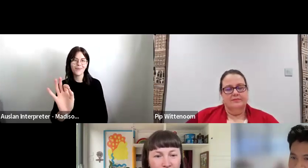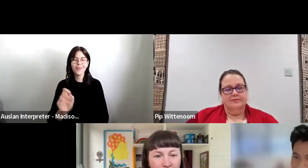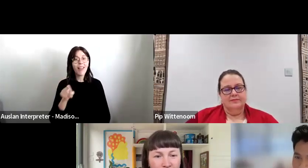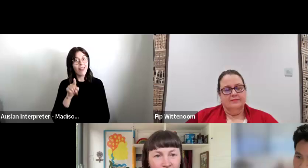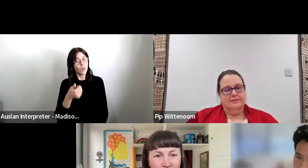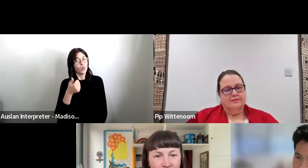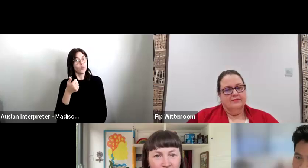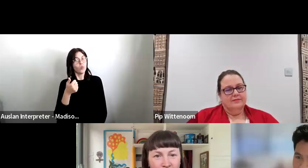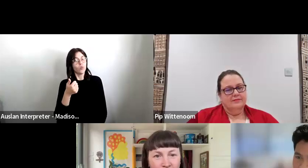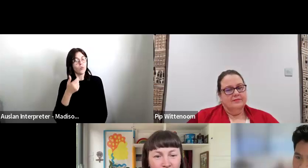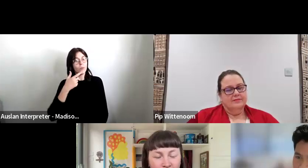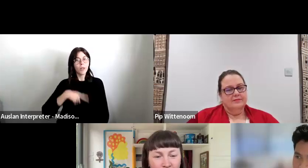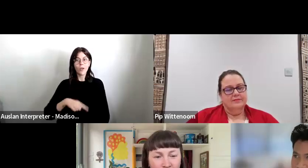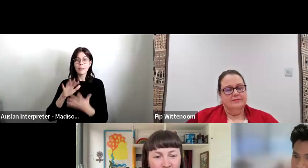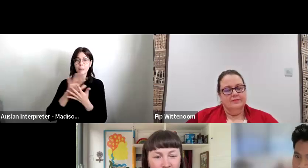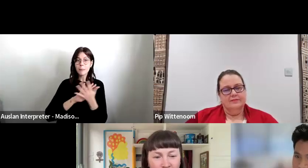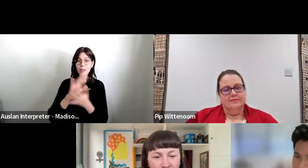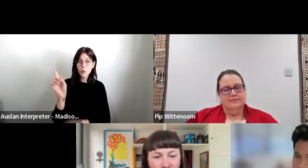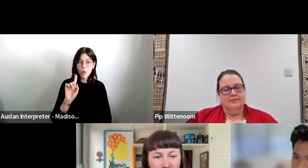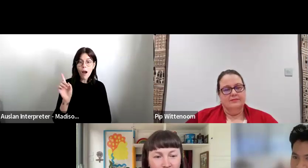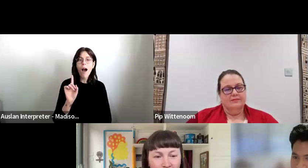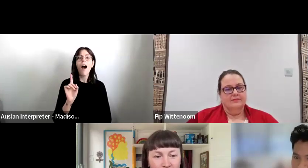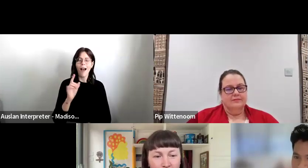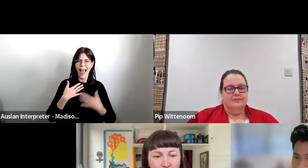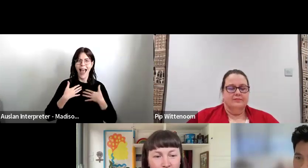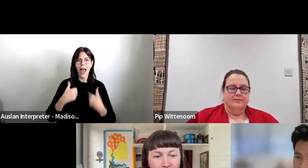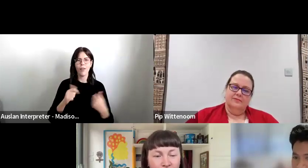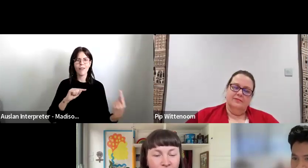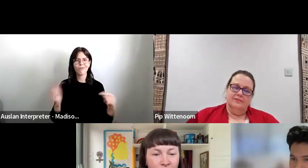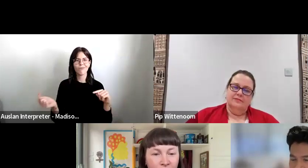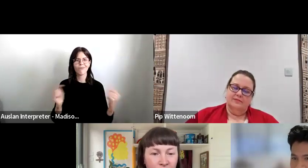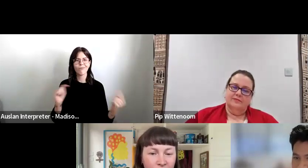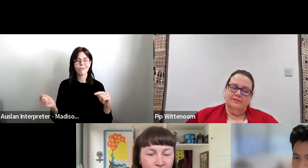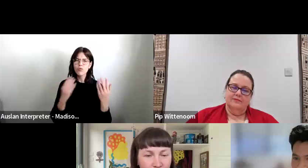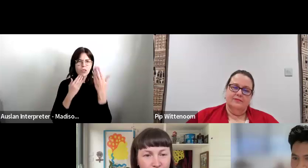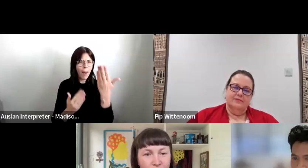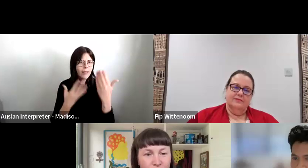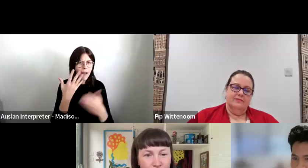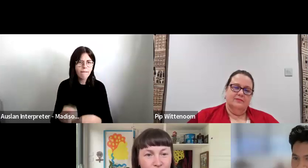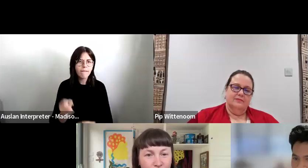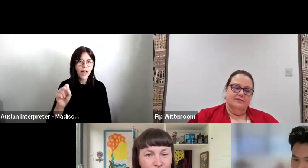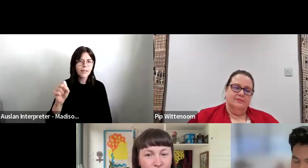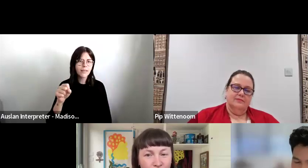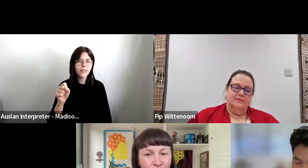because it means there is a healthy debate and it's very respectful in the way we communicate.